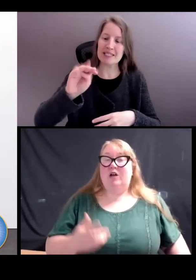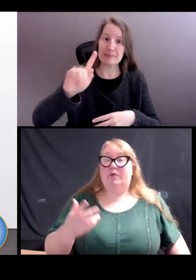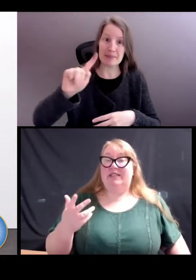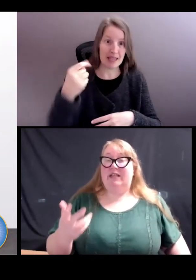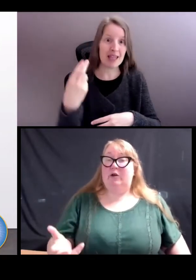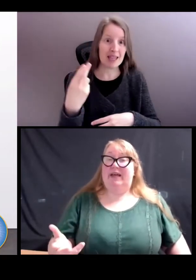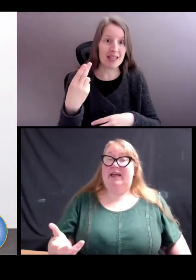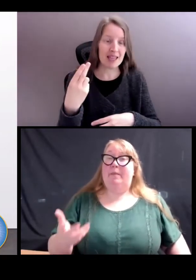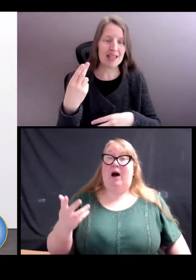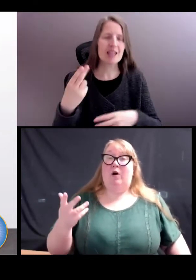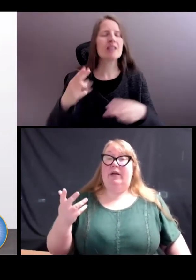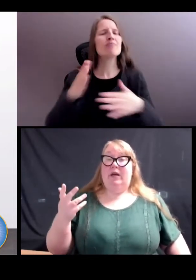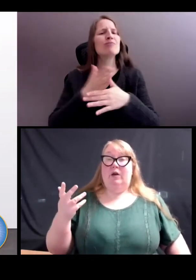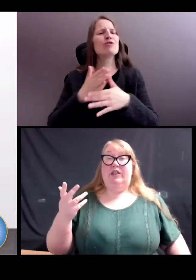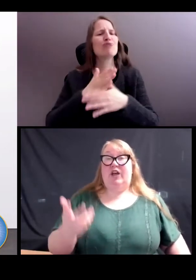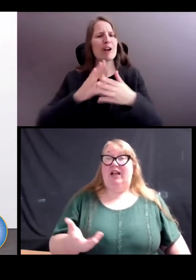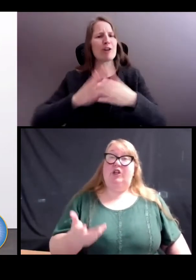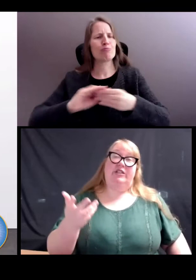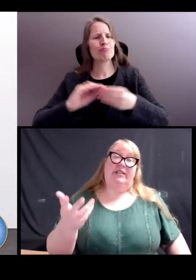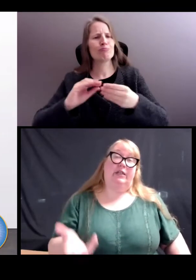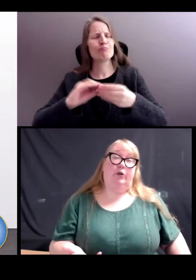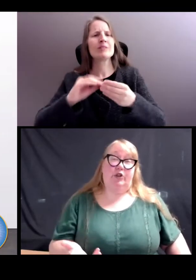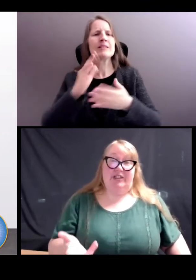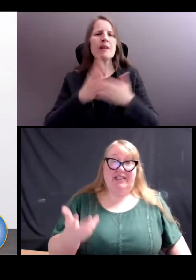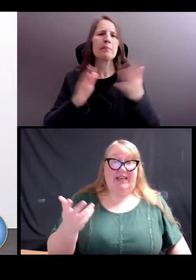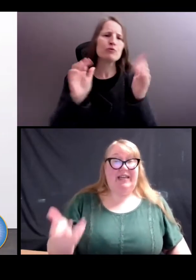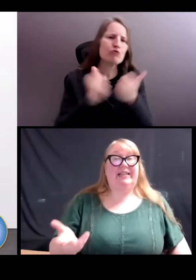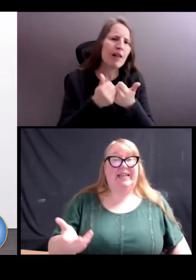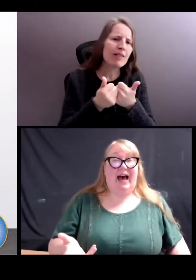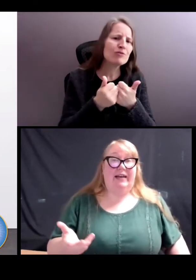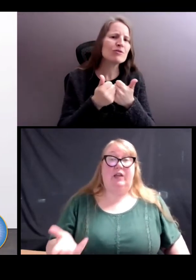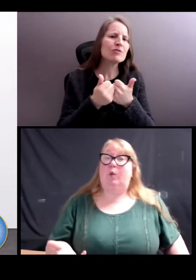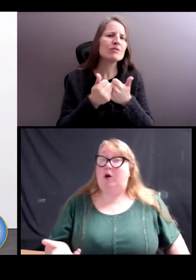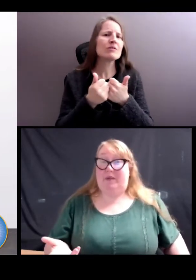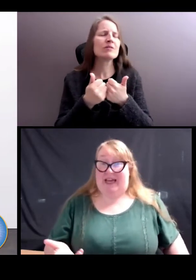talked with us a little bit about the challenges and solutions that he has had in the workplace